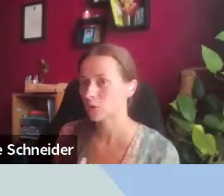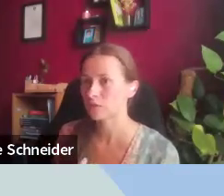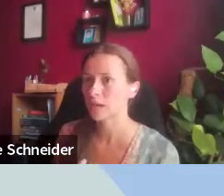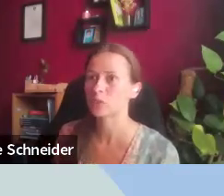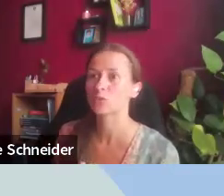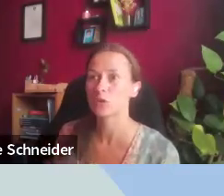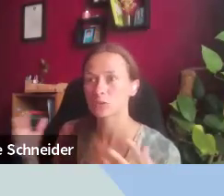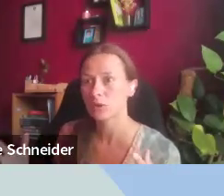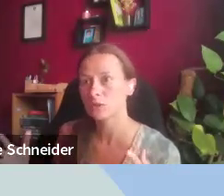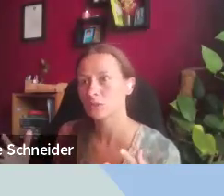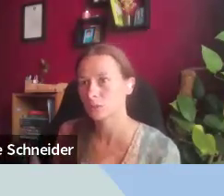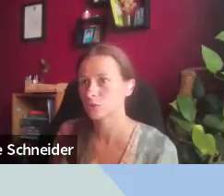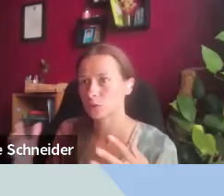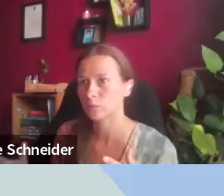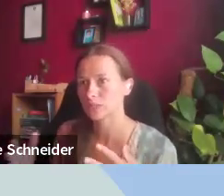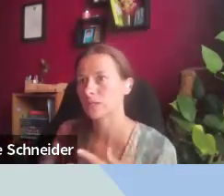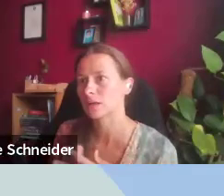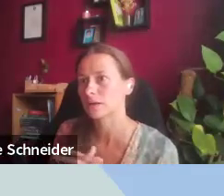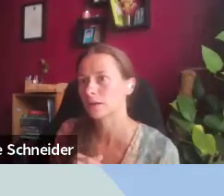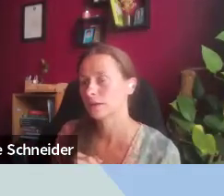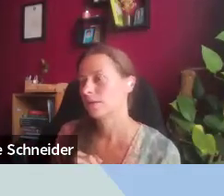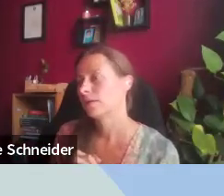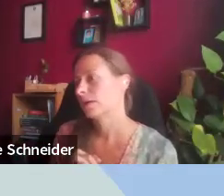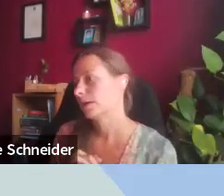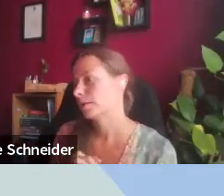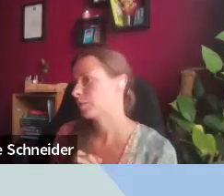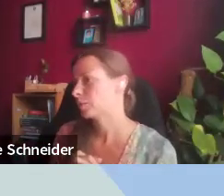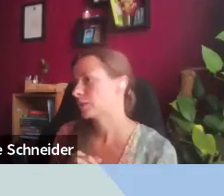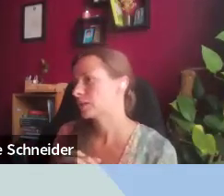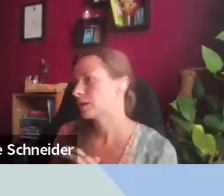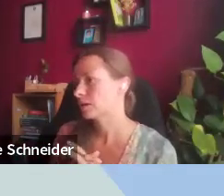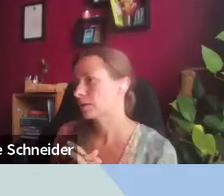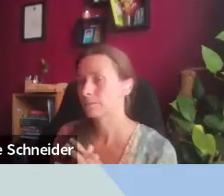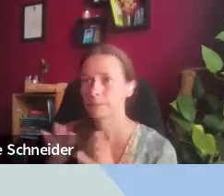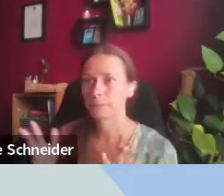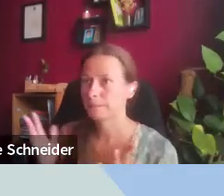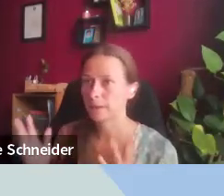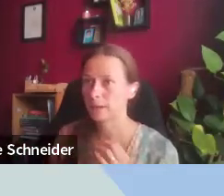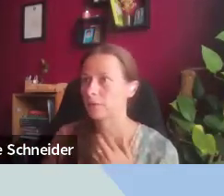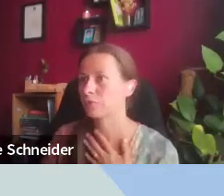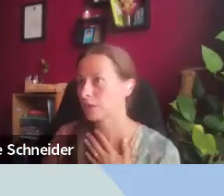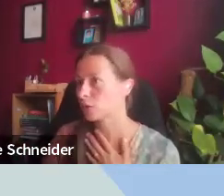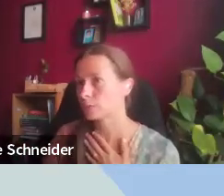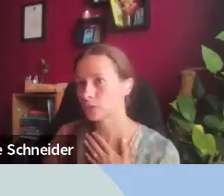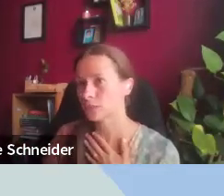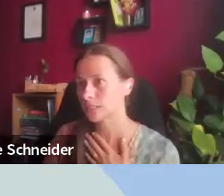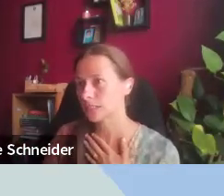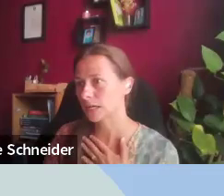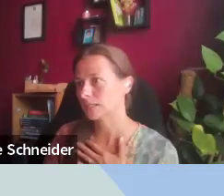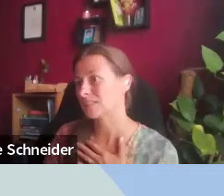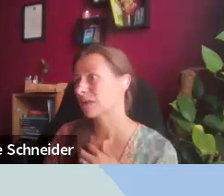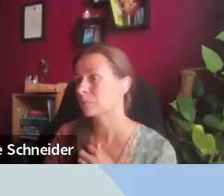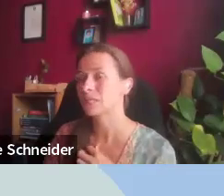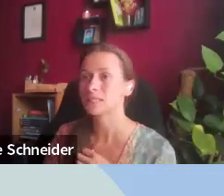but this can often happen across calls, so not just for a particular funding opportunity. And it